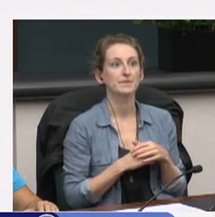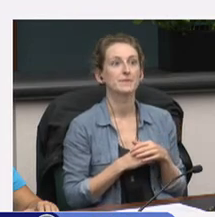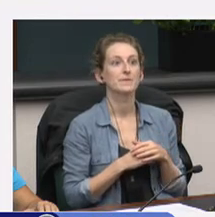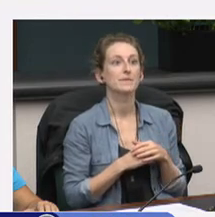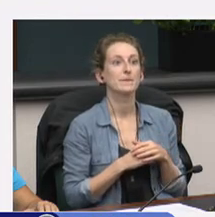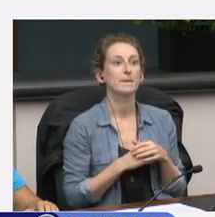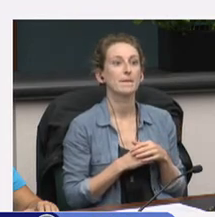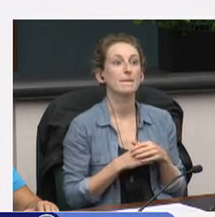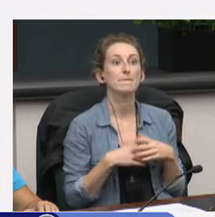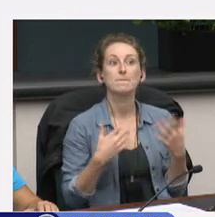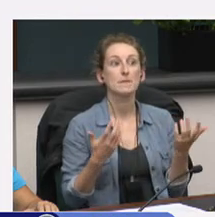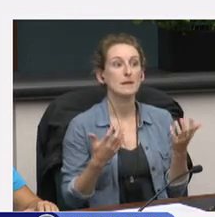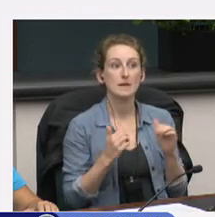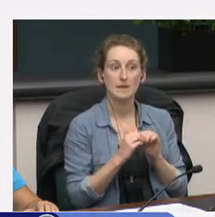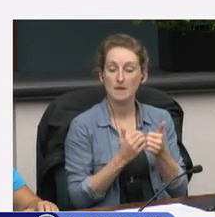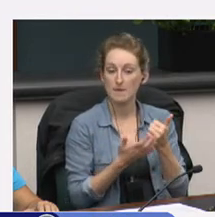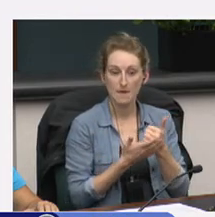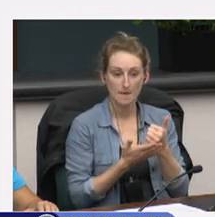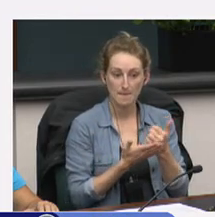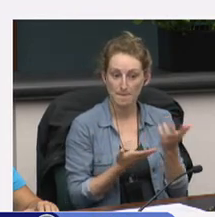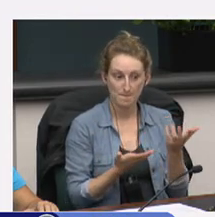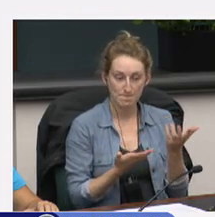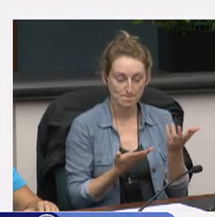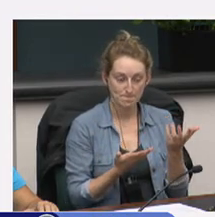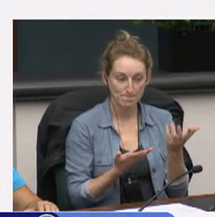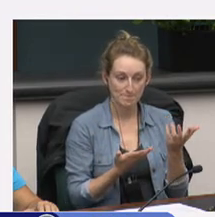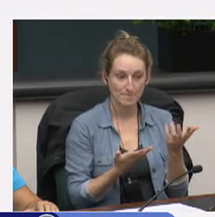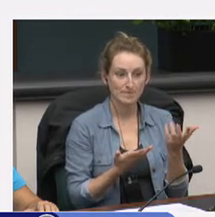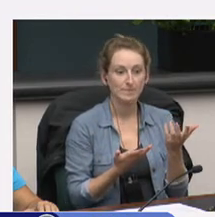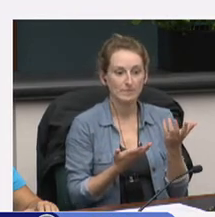you get out of those affordability requirements you get reduced bulk